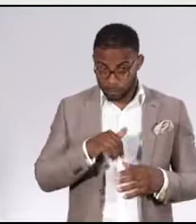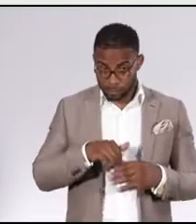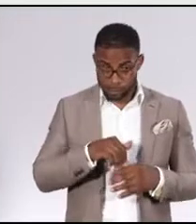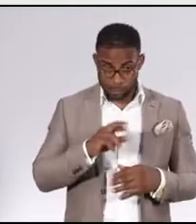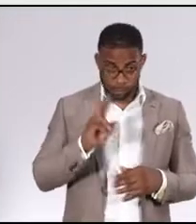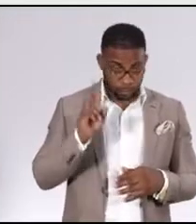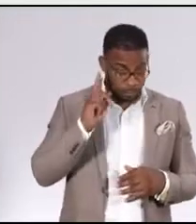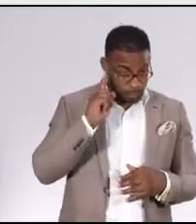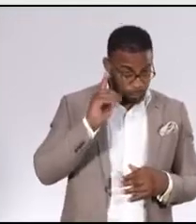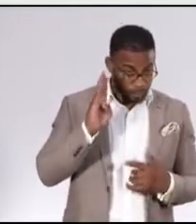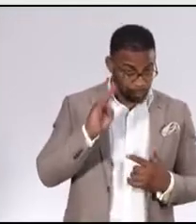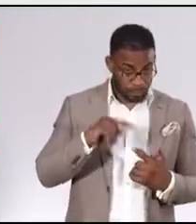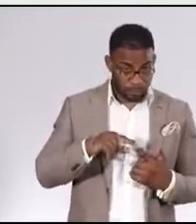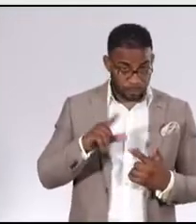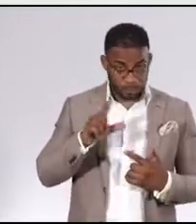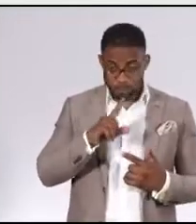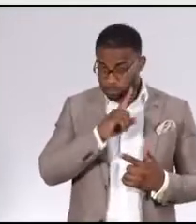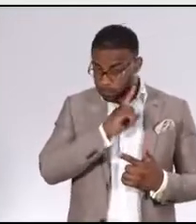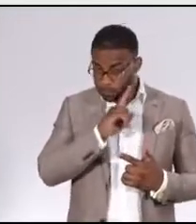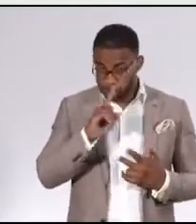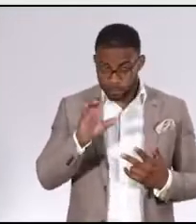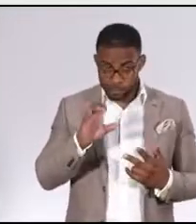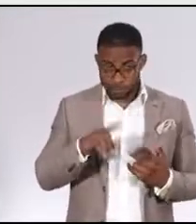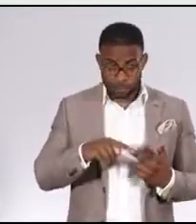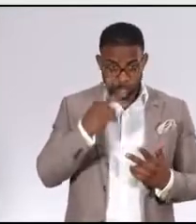be in the left ear or see in both ears?